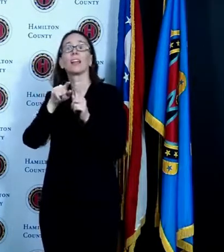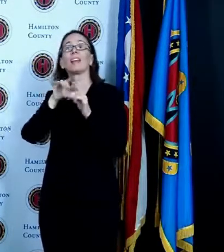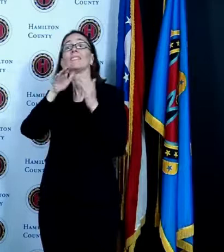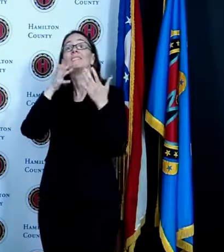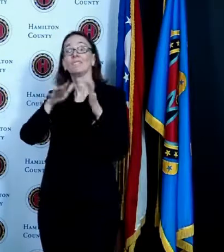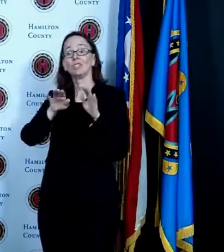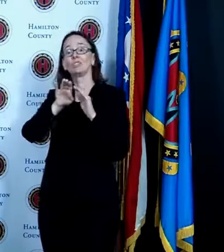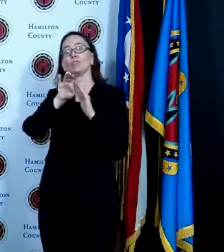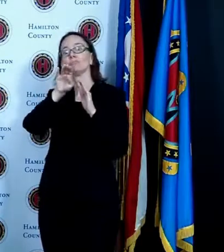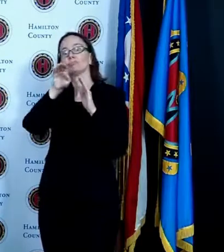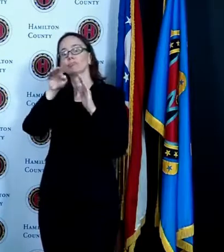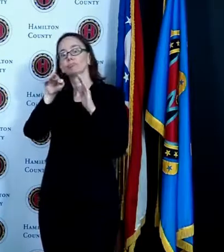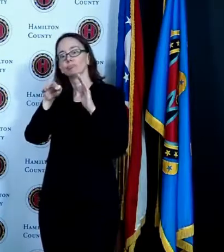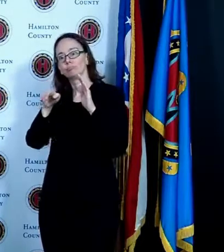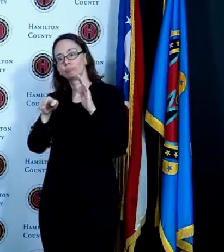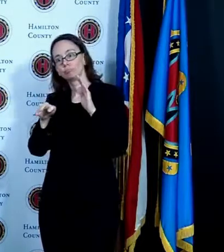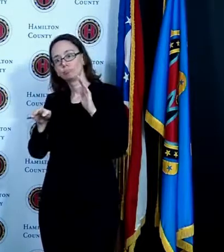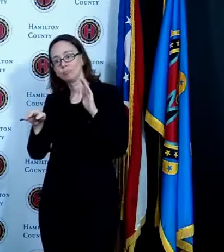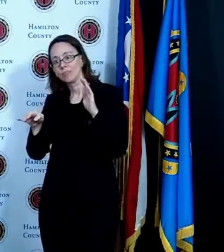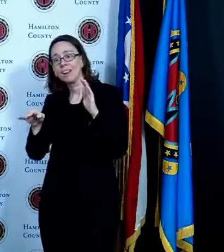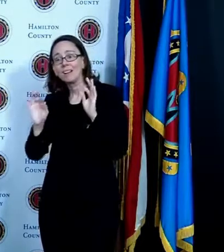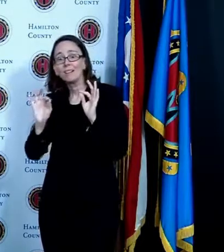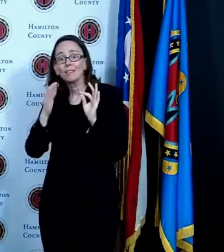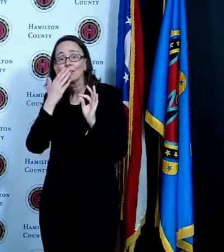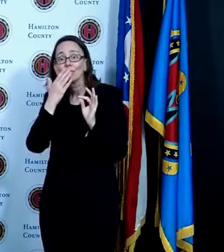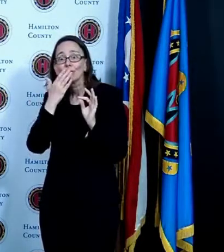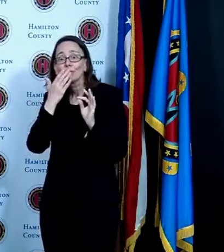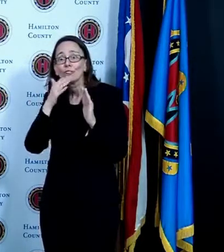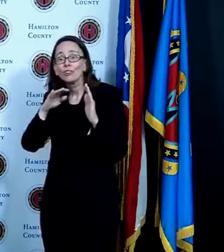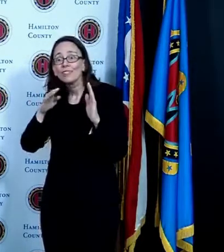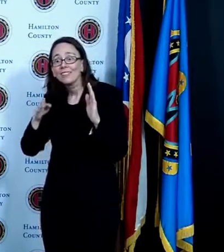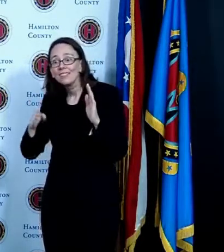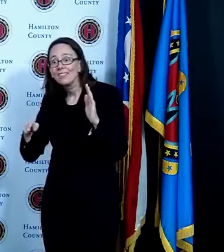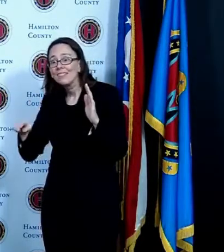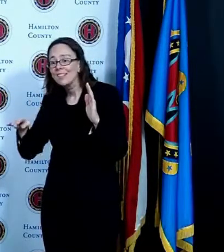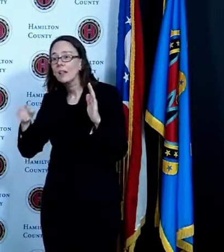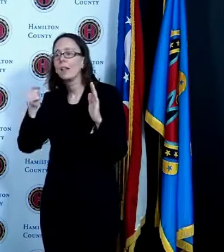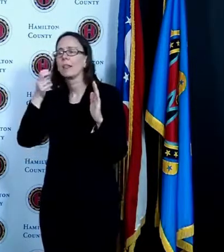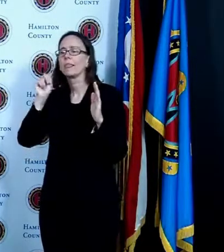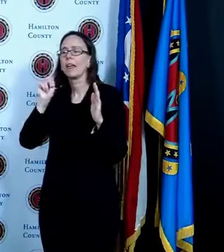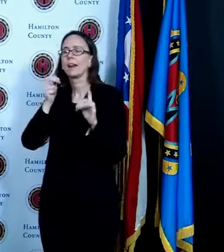were doing fairly well in the beginning of this year but as things have started